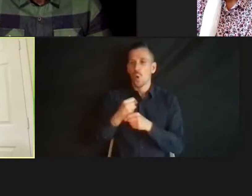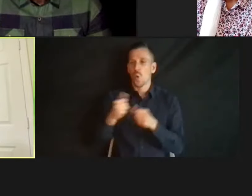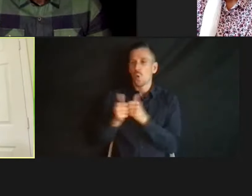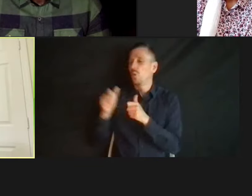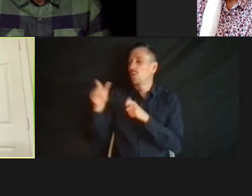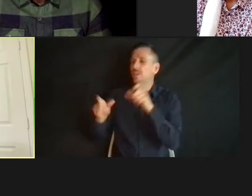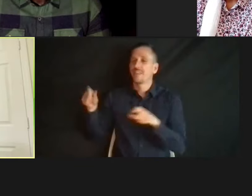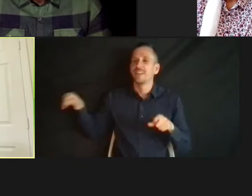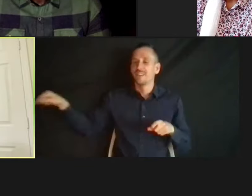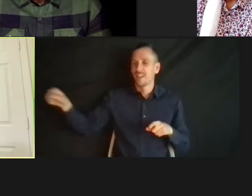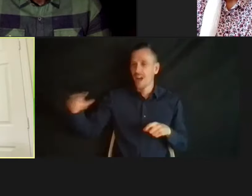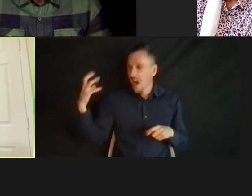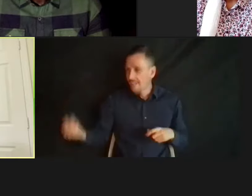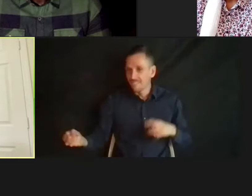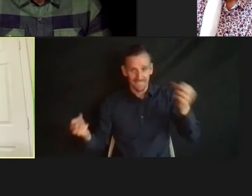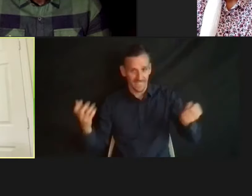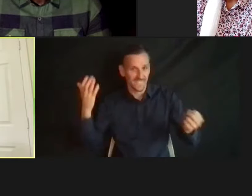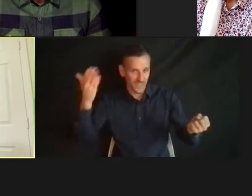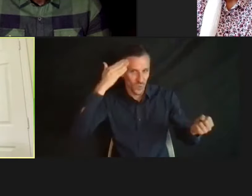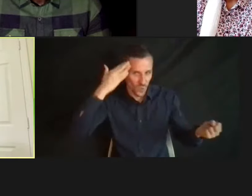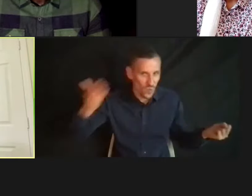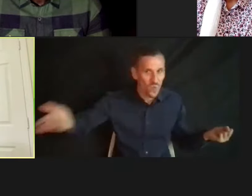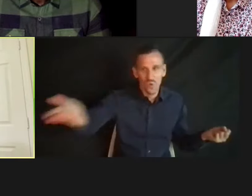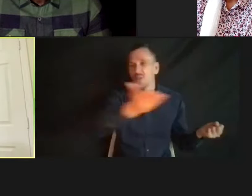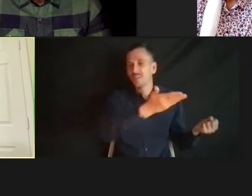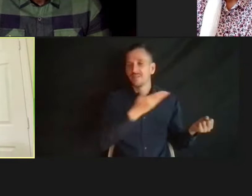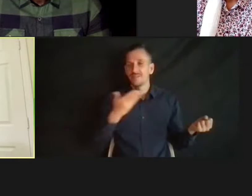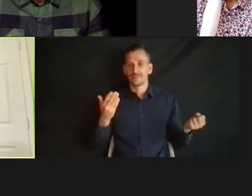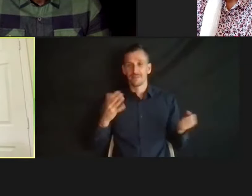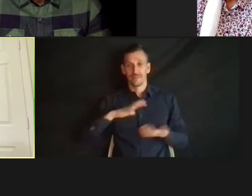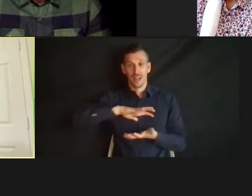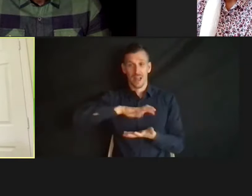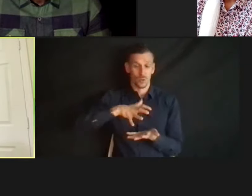I actually worked there for a couple of months in the refugee, the South Sudanese refugee camps.